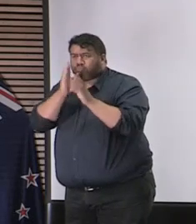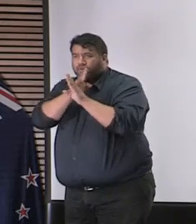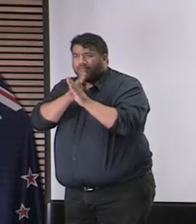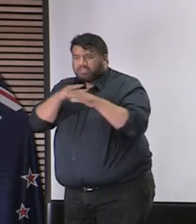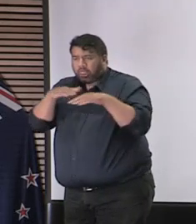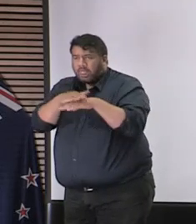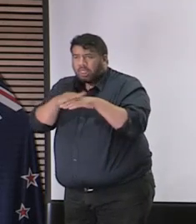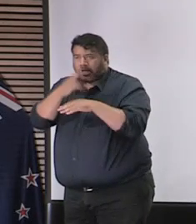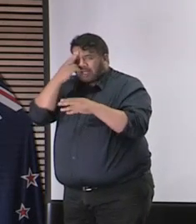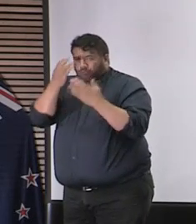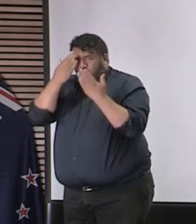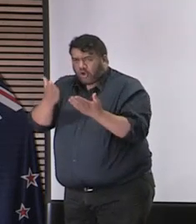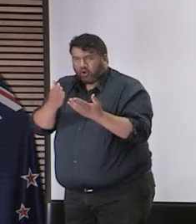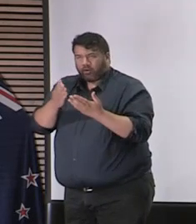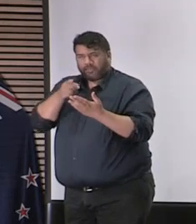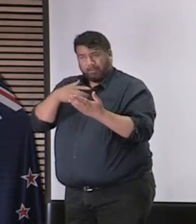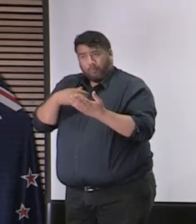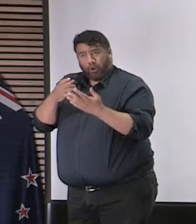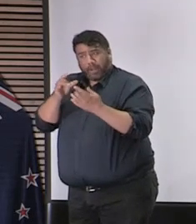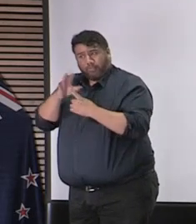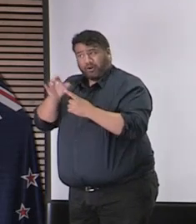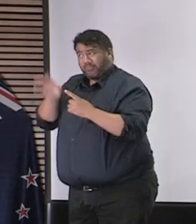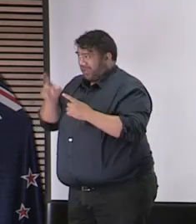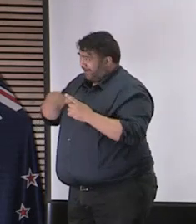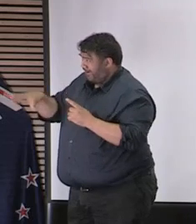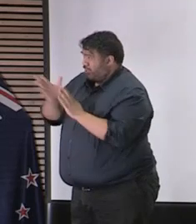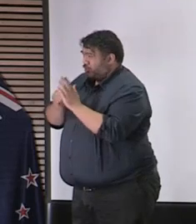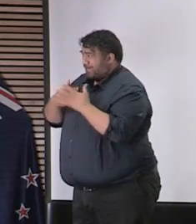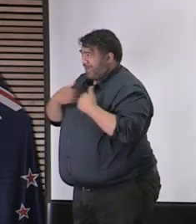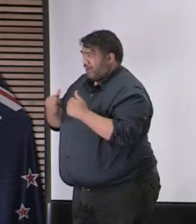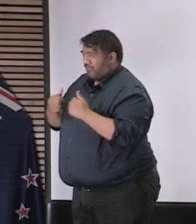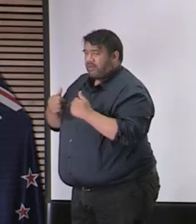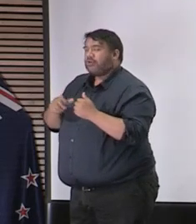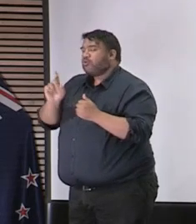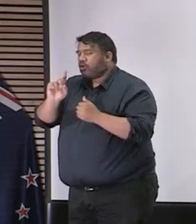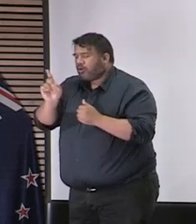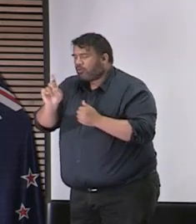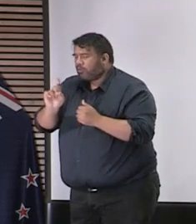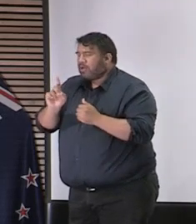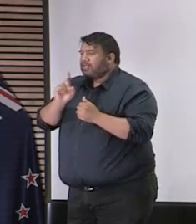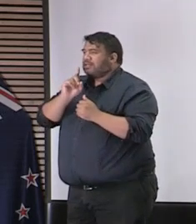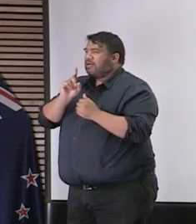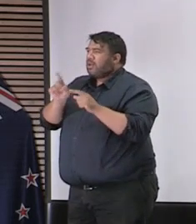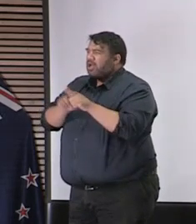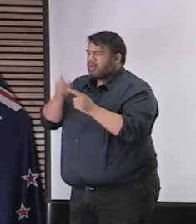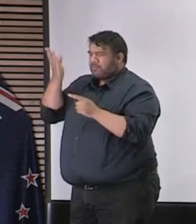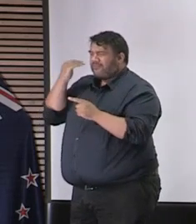in Auckland. That anonymity does that outweigh public health? PRIME MINISTER JACINDA I am not arguing that.